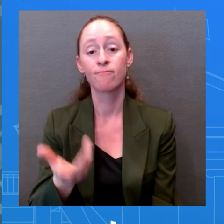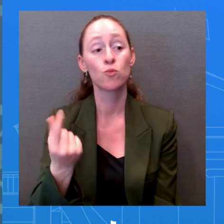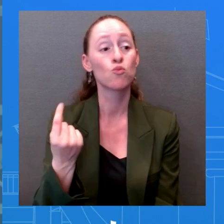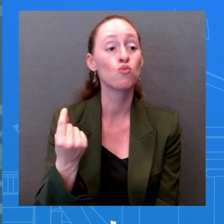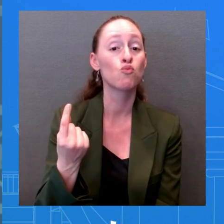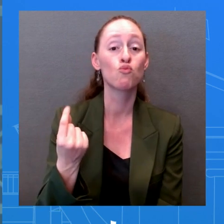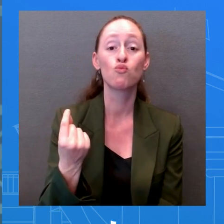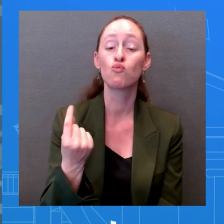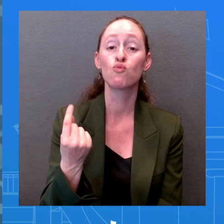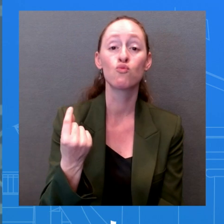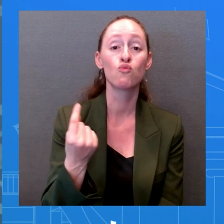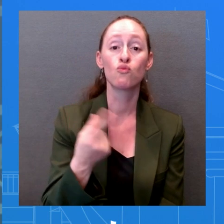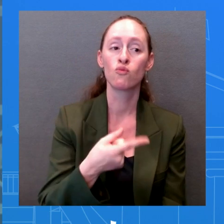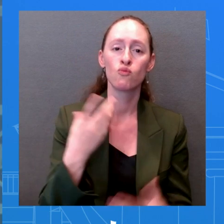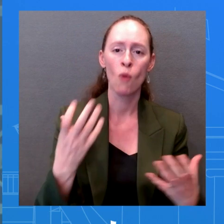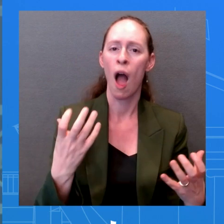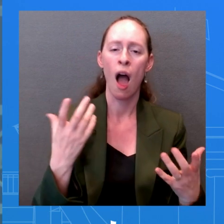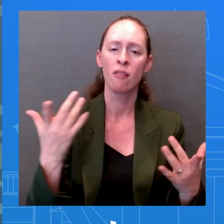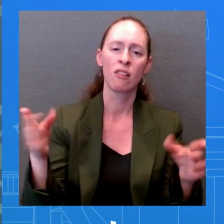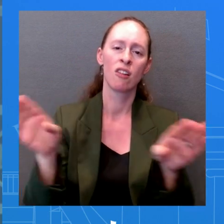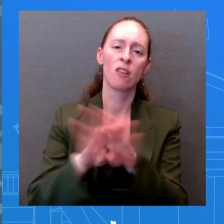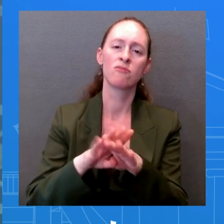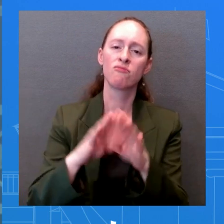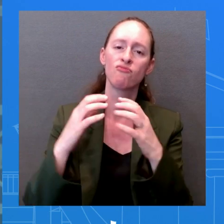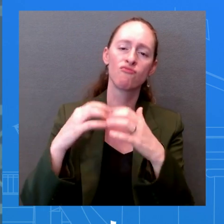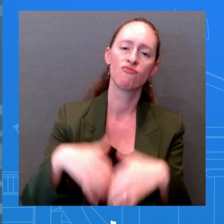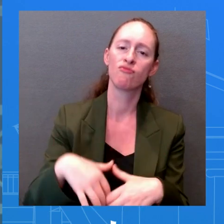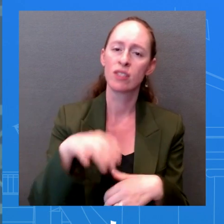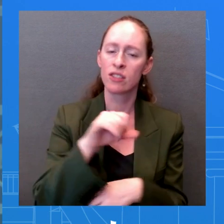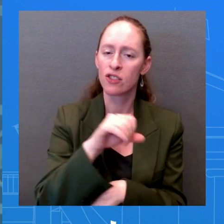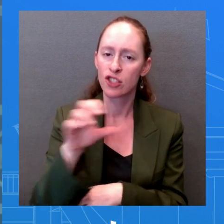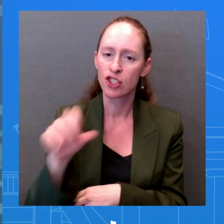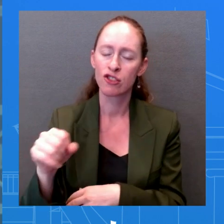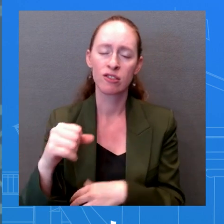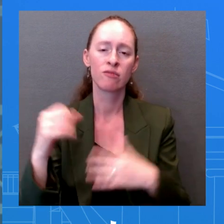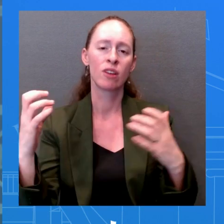So that is the work that we are doing as Democrats. We're trying to do everything that we can to lower costs.